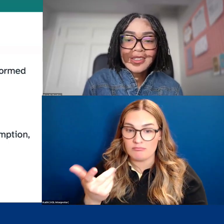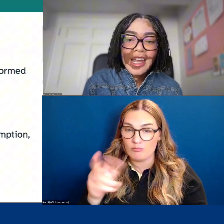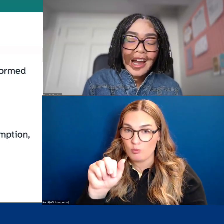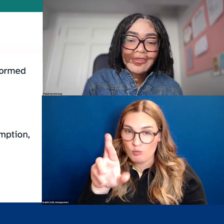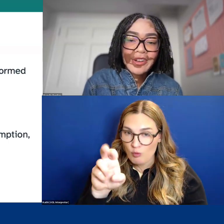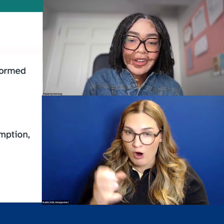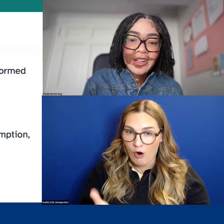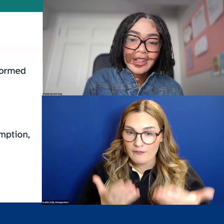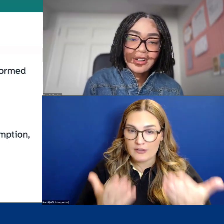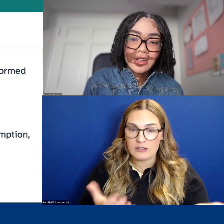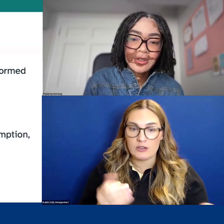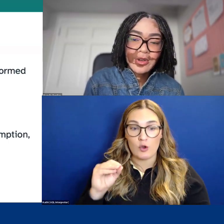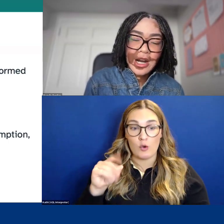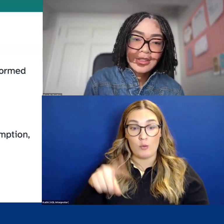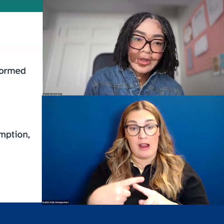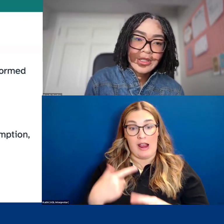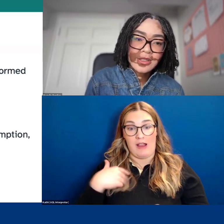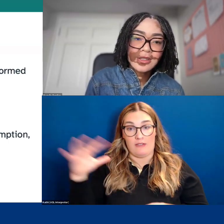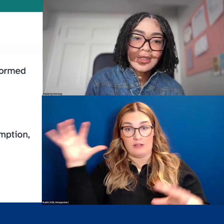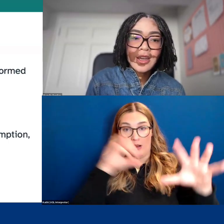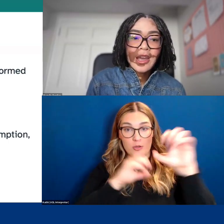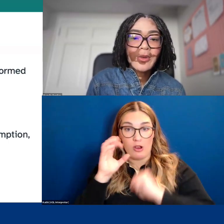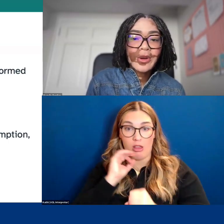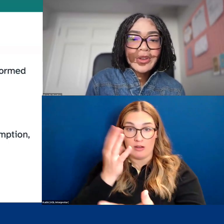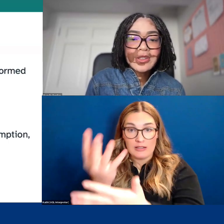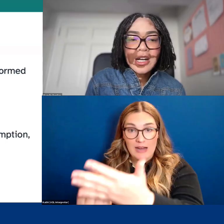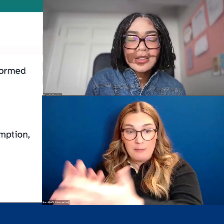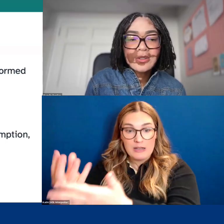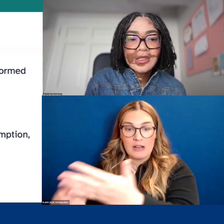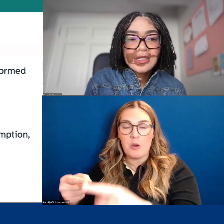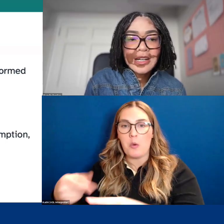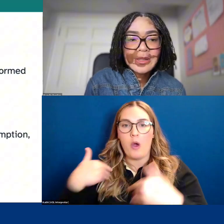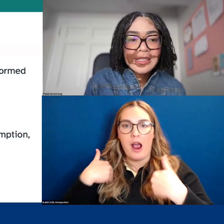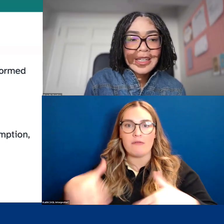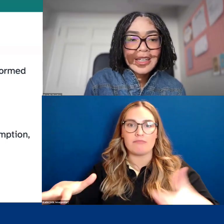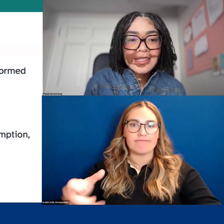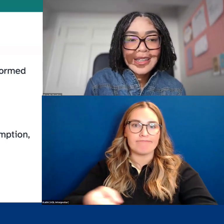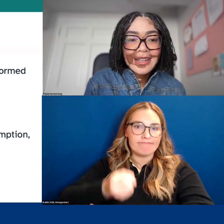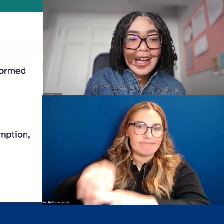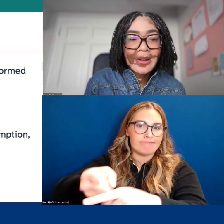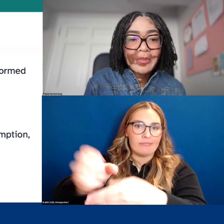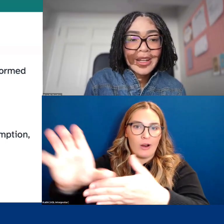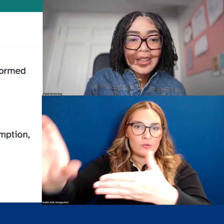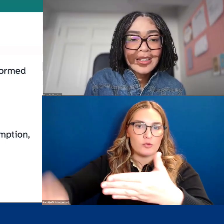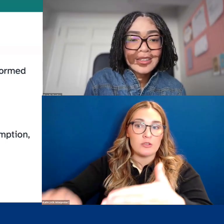they have very clear clinical consequences. And one of those consequences that we see is that non-medically